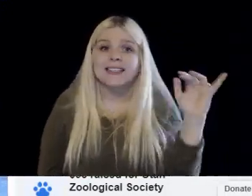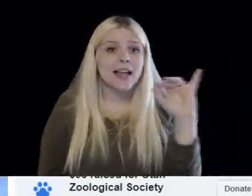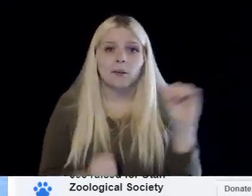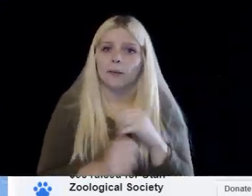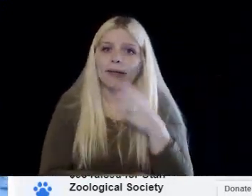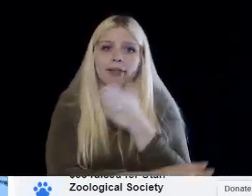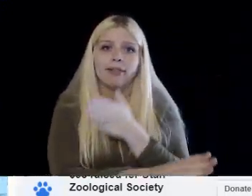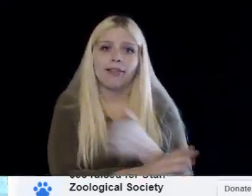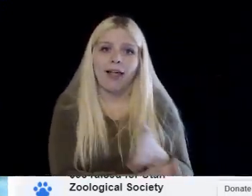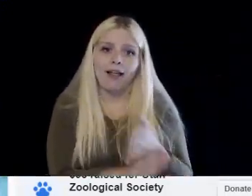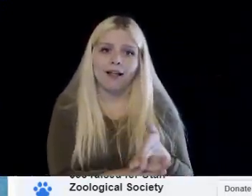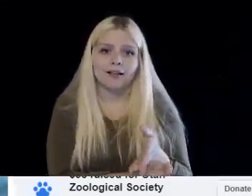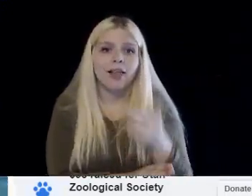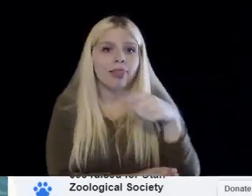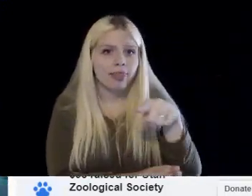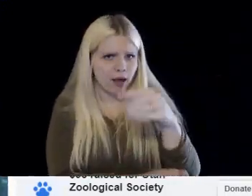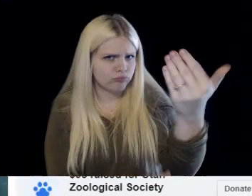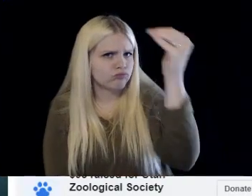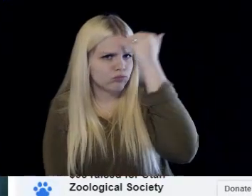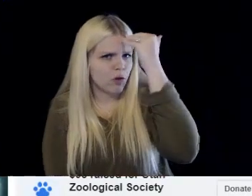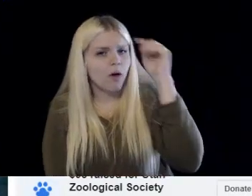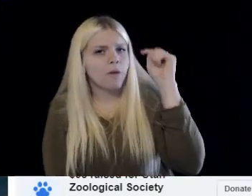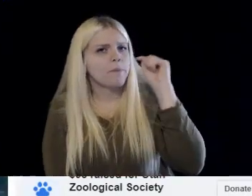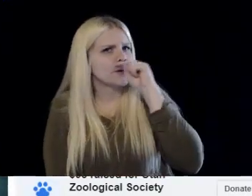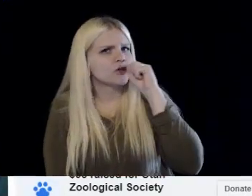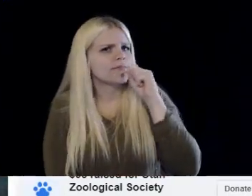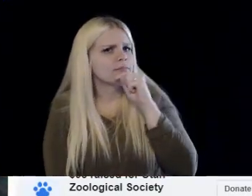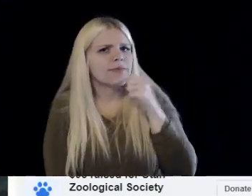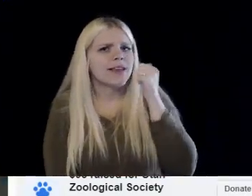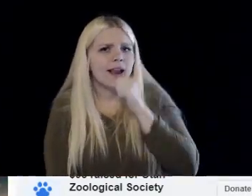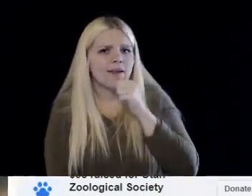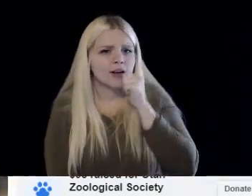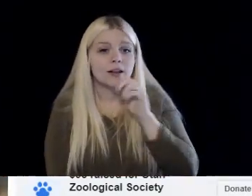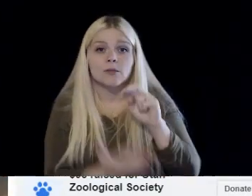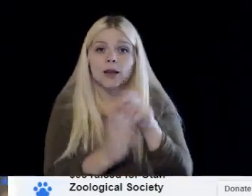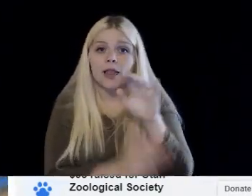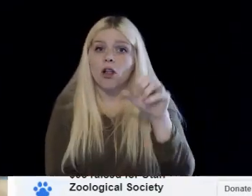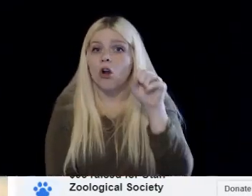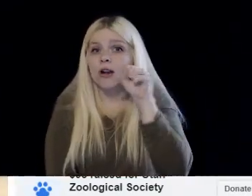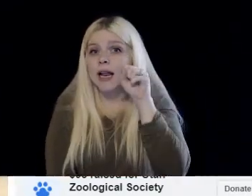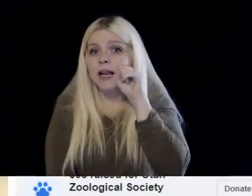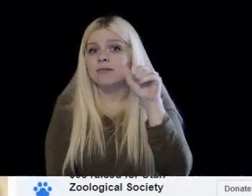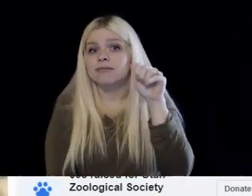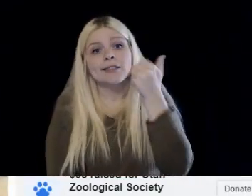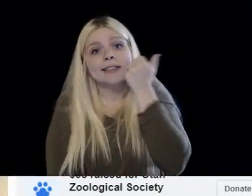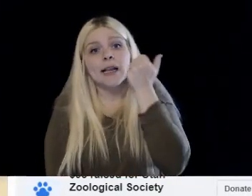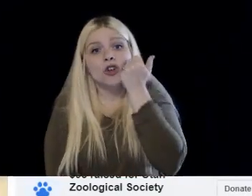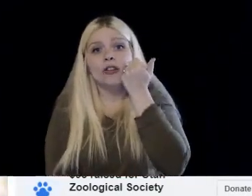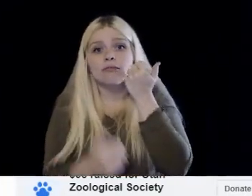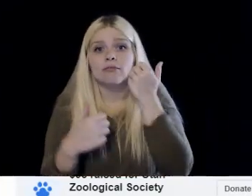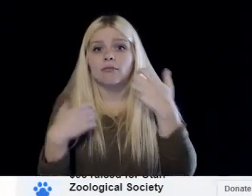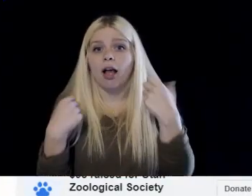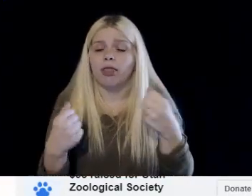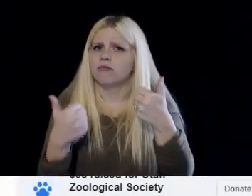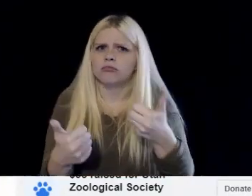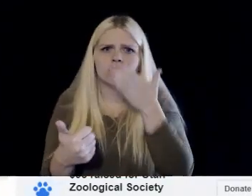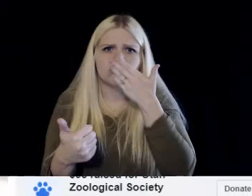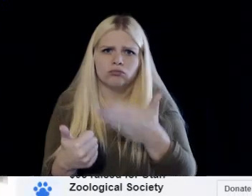every single day, and because of that they have excellent dental health. Erica: Now, Theresa asked a great question that we get asked a lot, and it's interesting